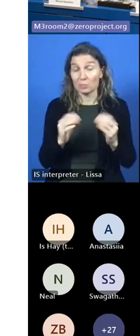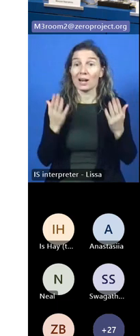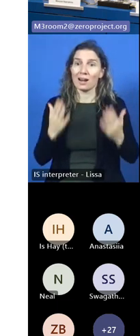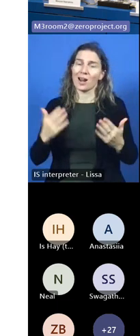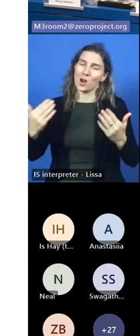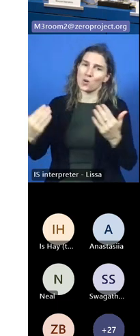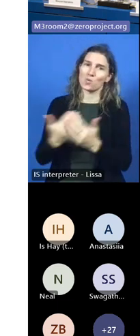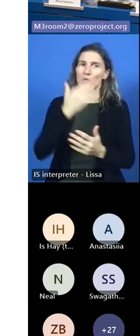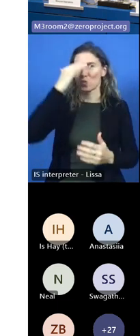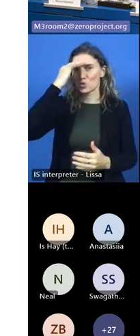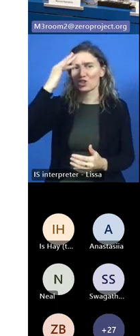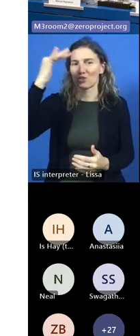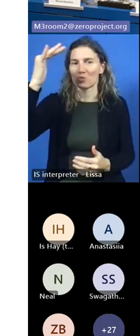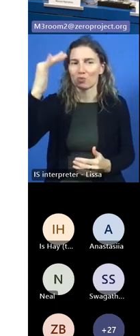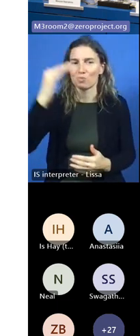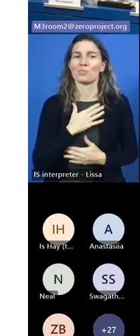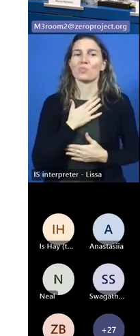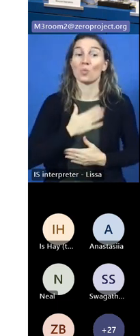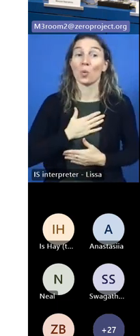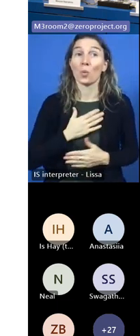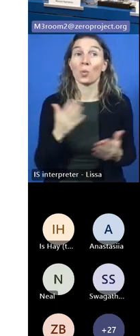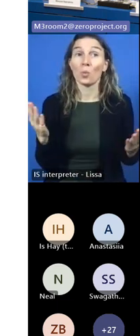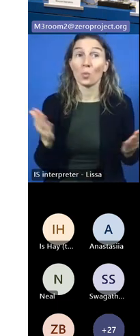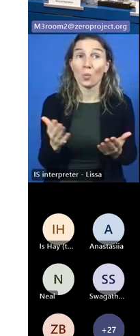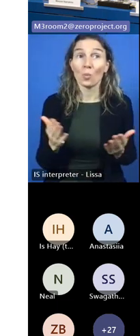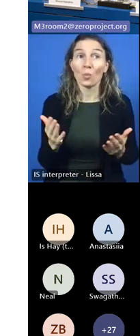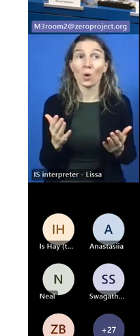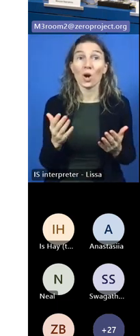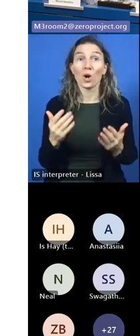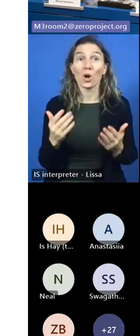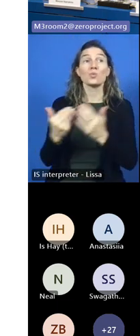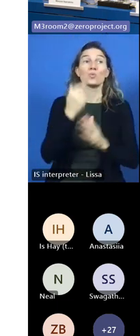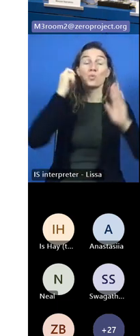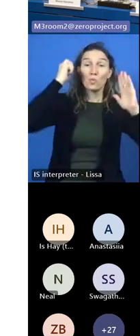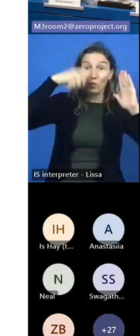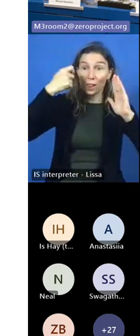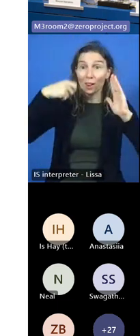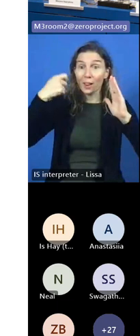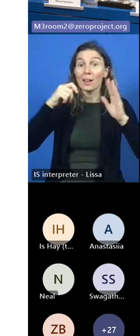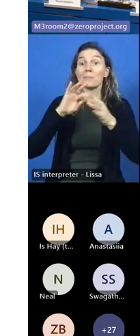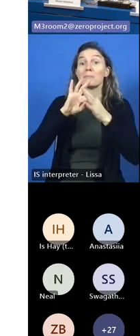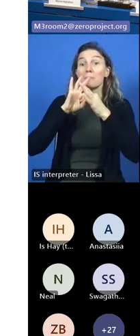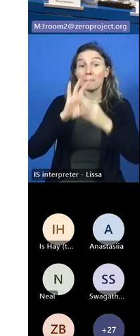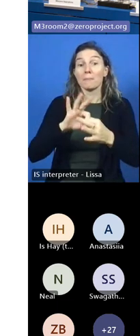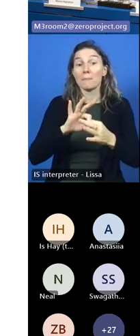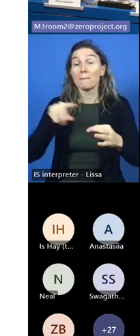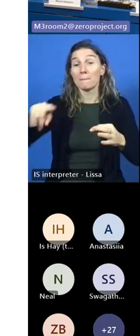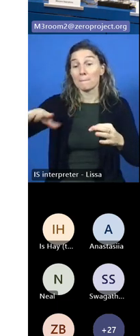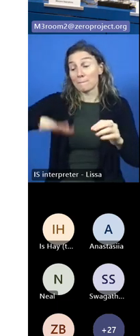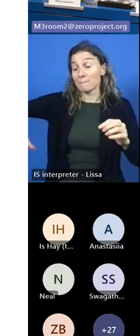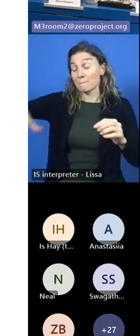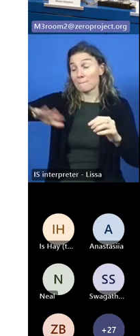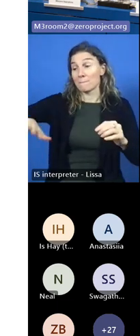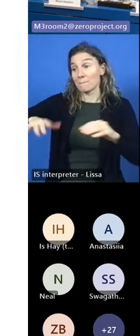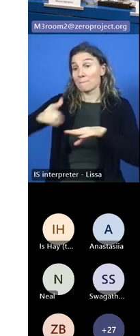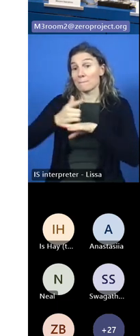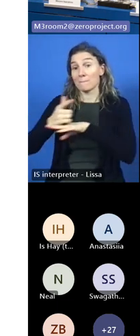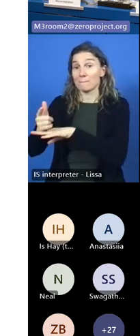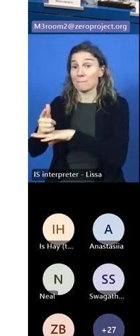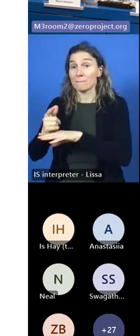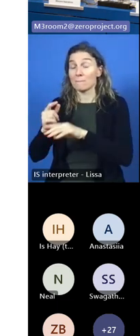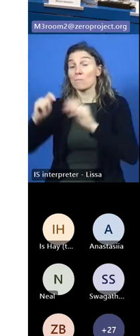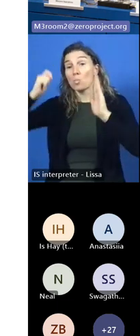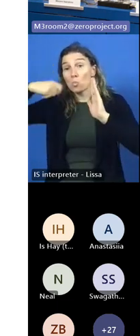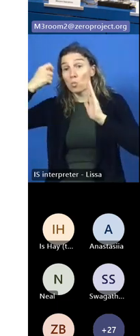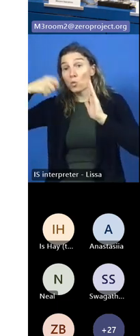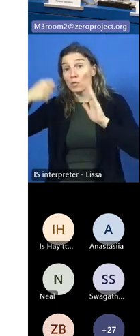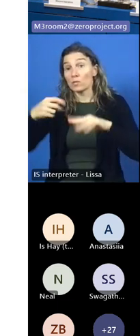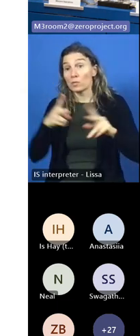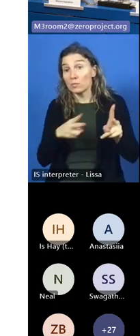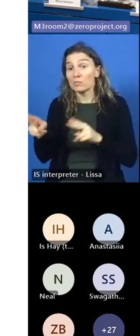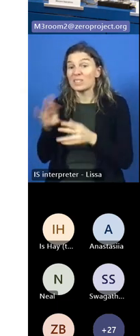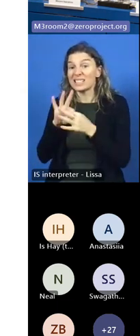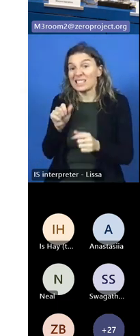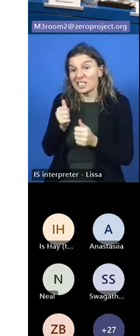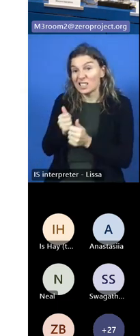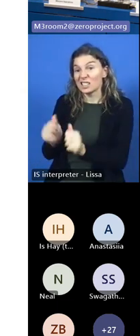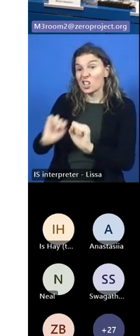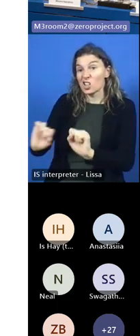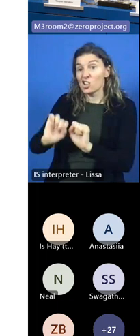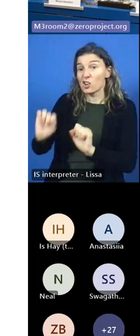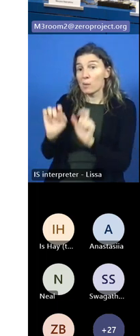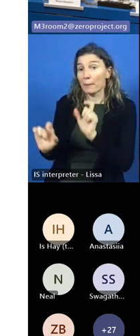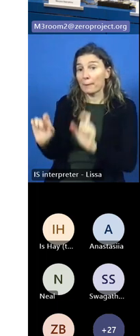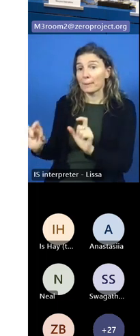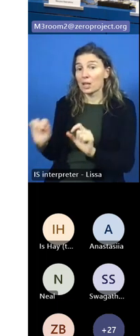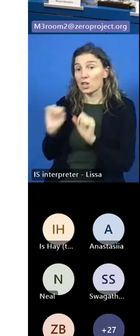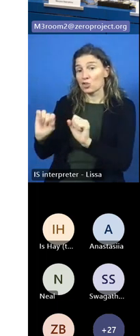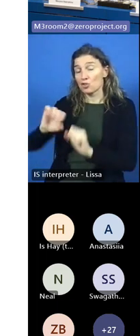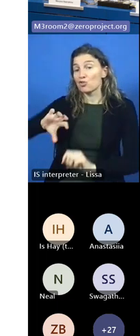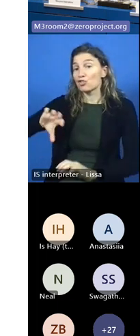mini film which she will edit herself. The movie will be about people of her region. Elina tells